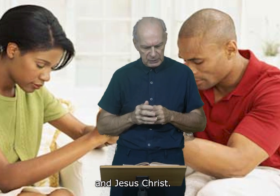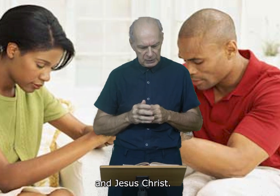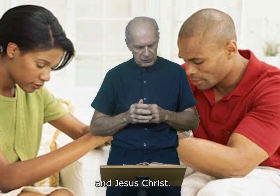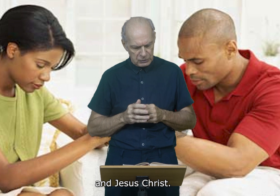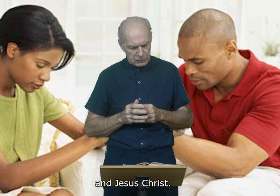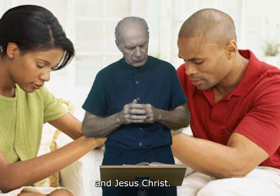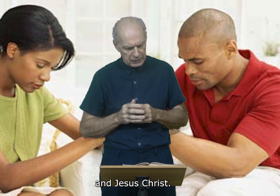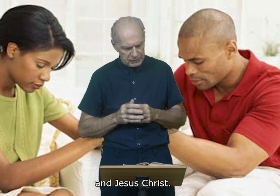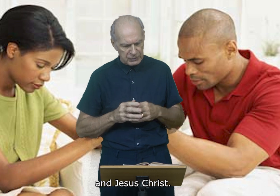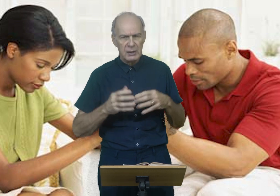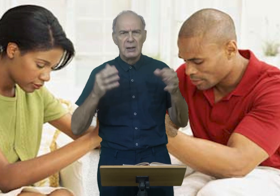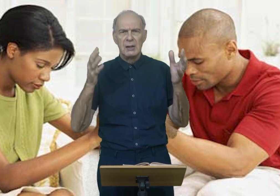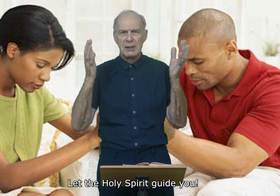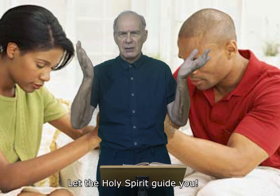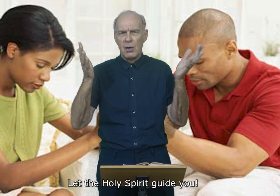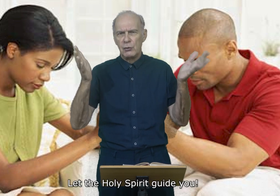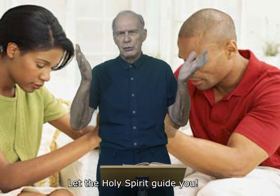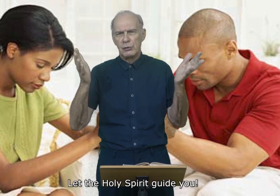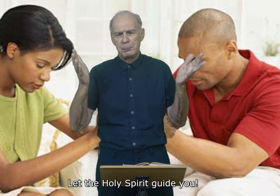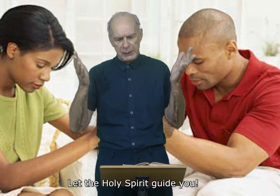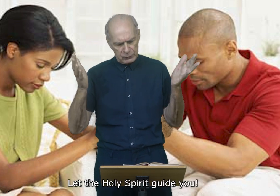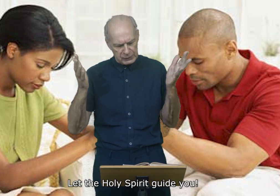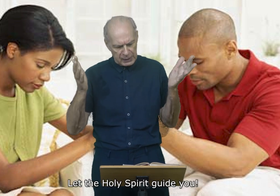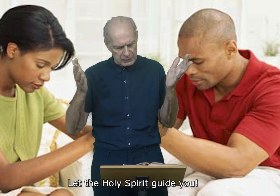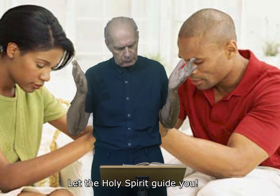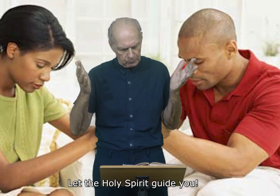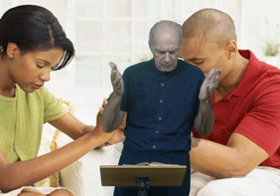and Jesus Christ. Let the Holy Spirit guide you!